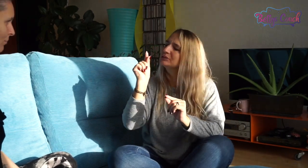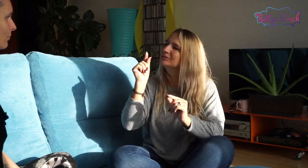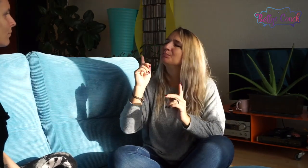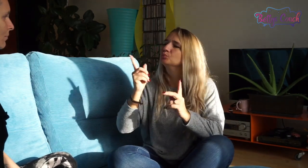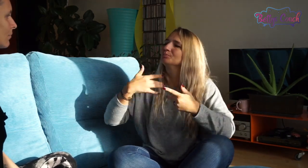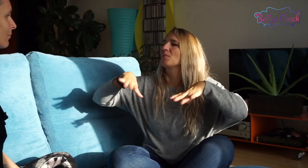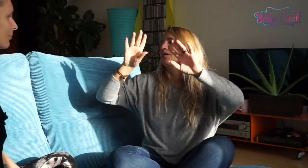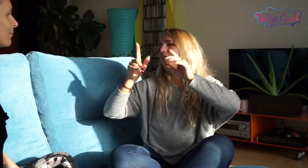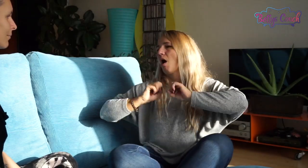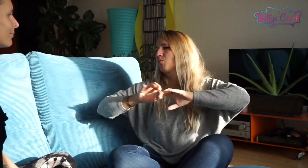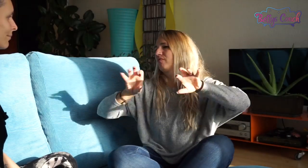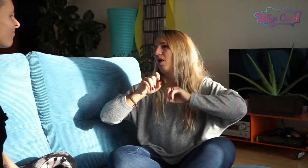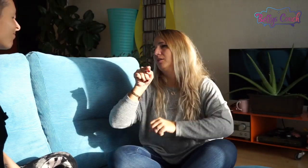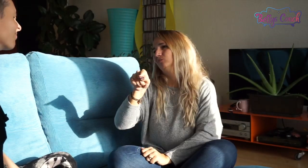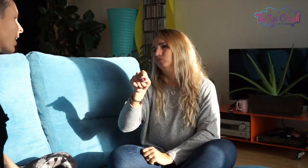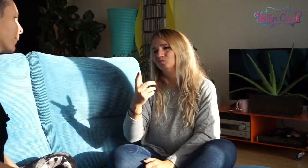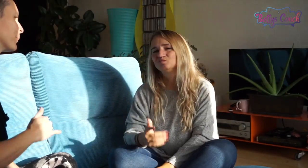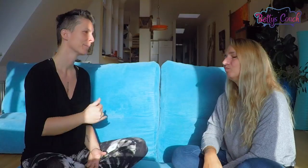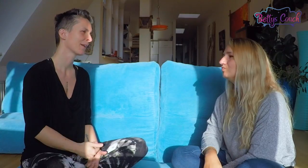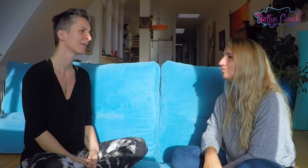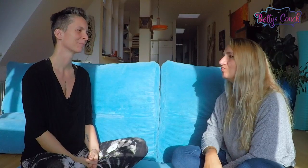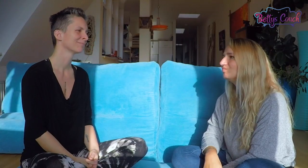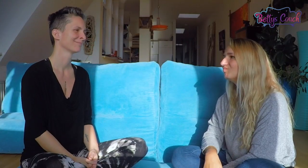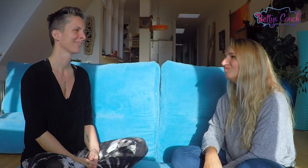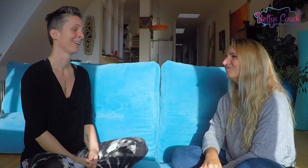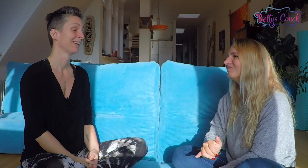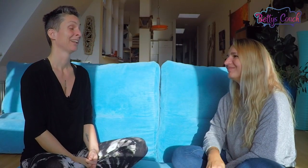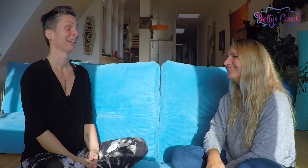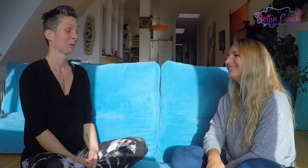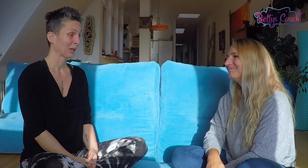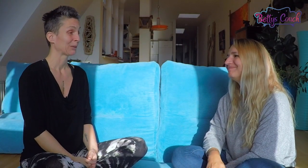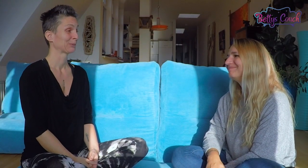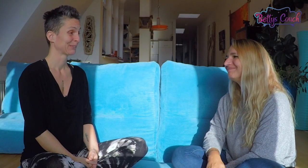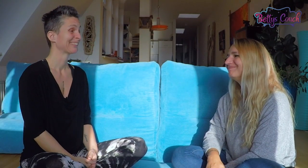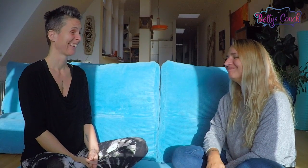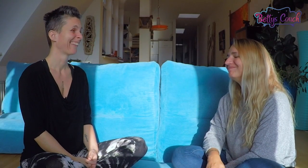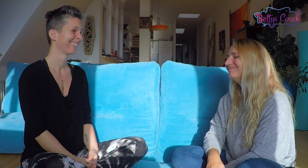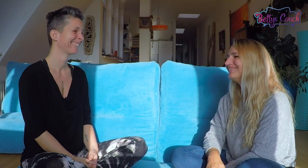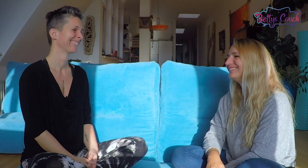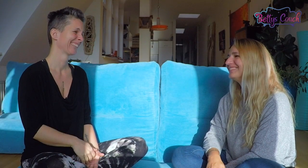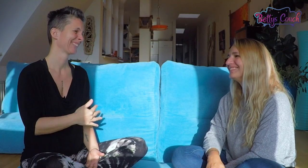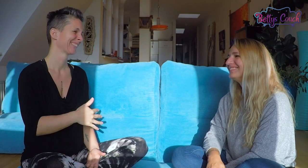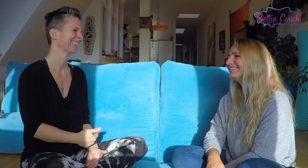Nevertheless, more information needs to be given in this direction. Betty: Wow, yes!